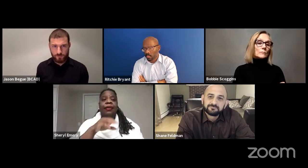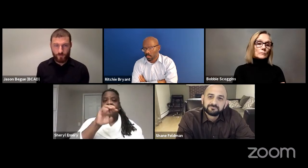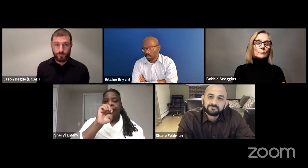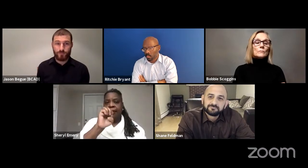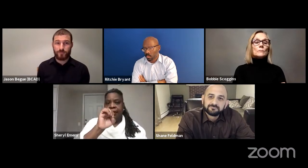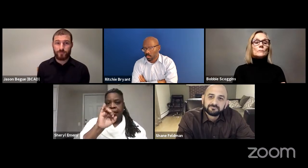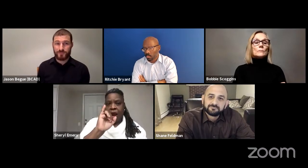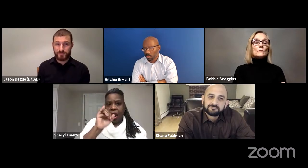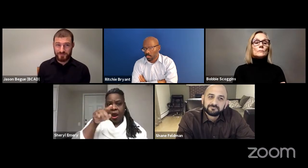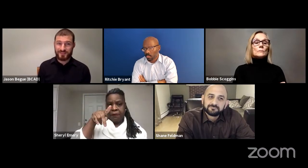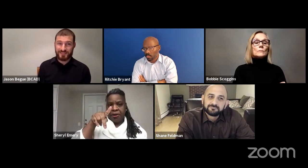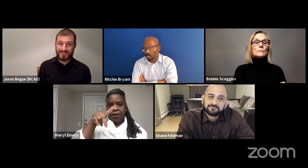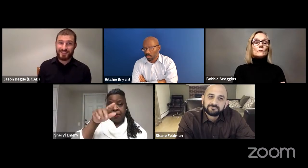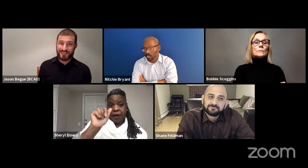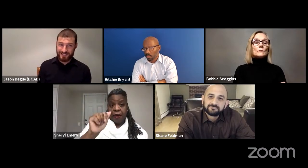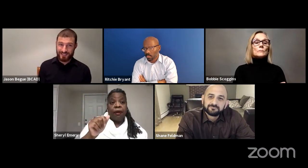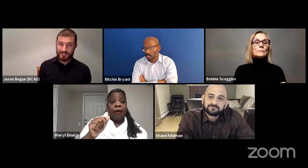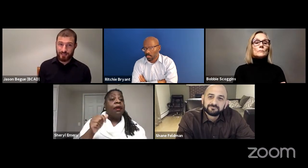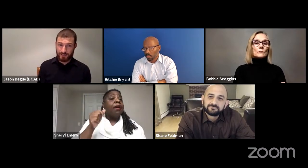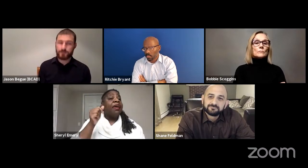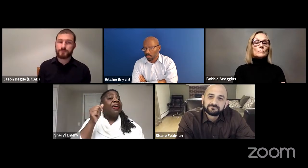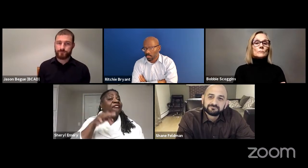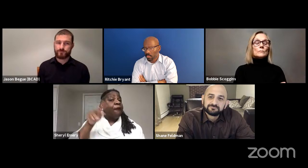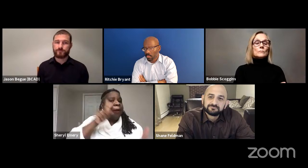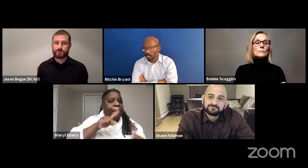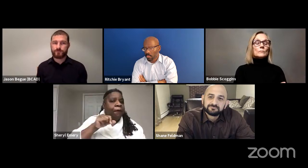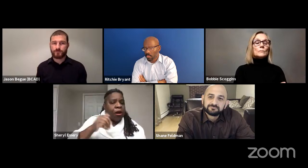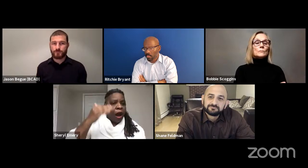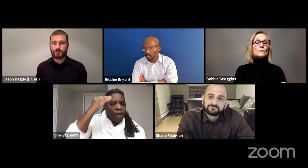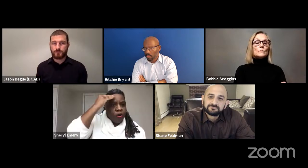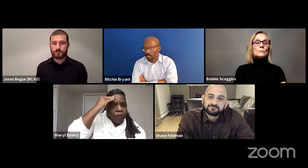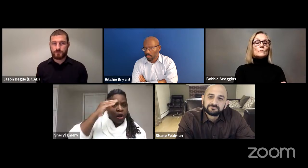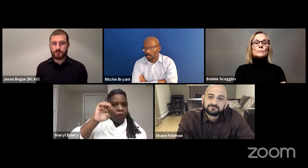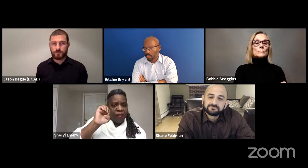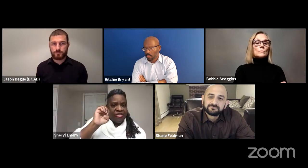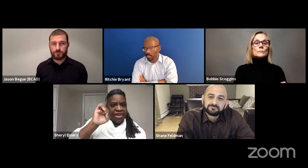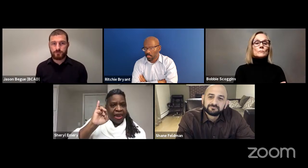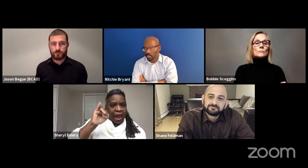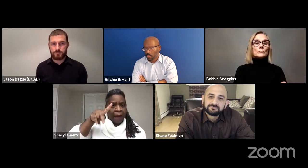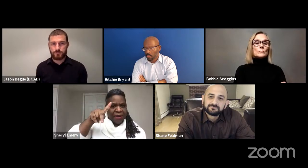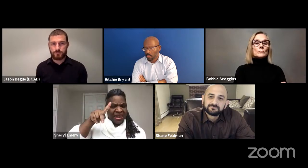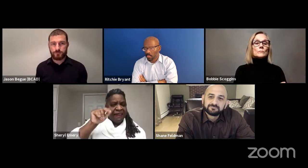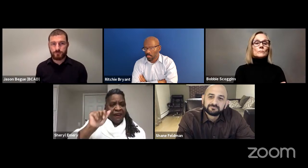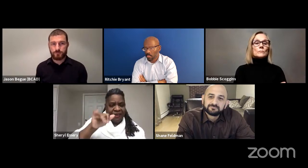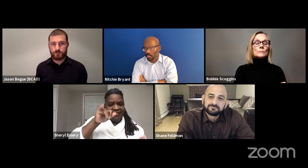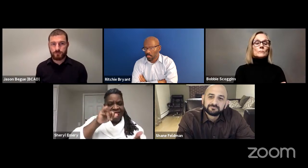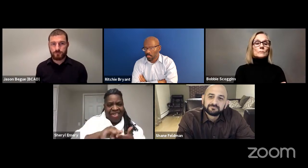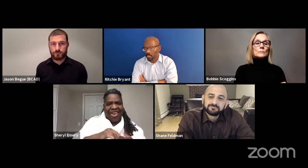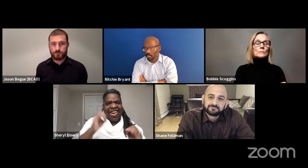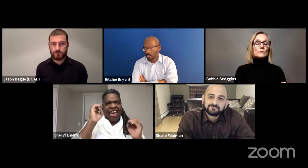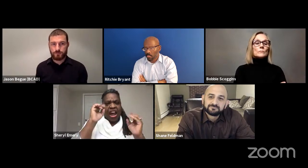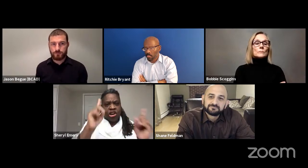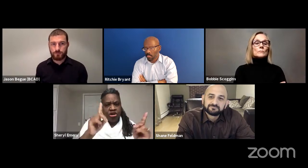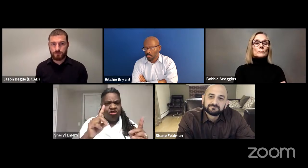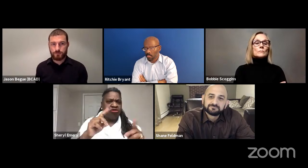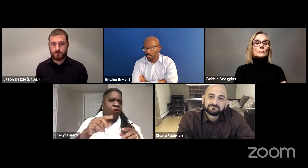both the BEI, the EIPA and the national certification from RID. Many people are not familiar with